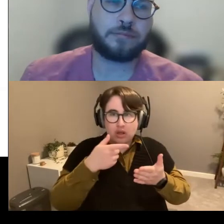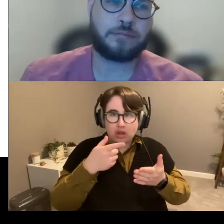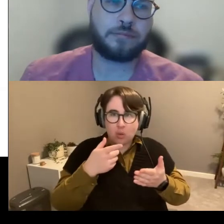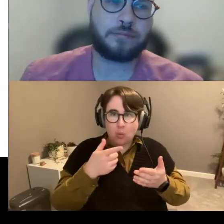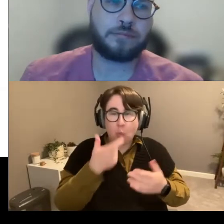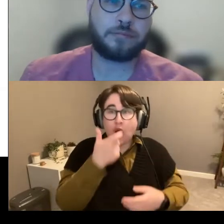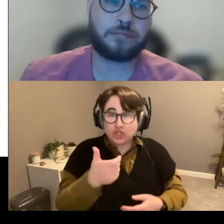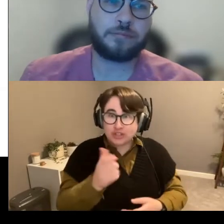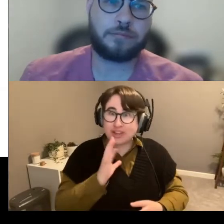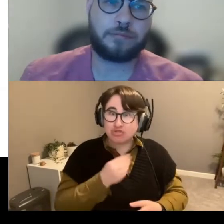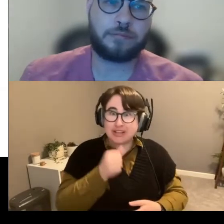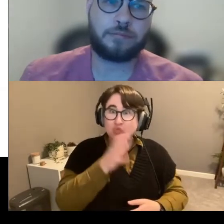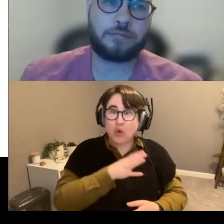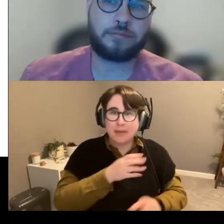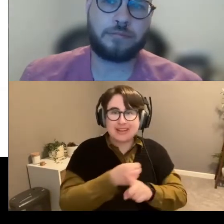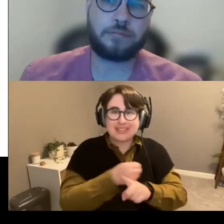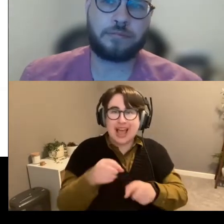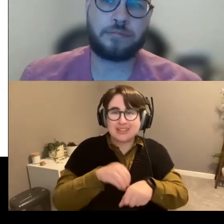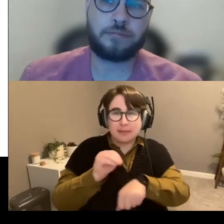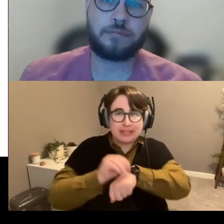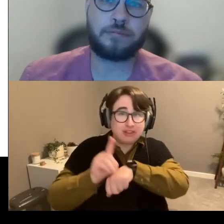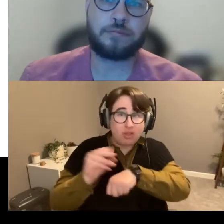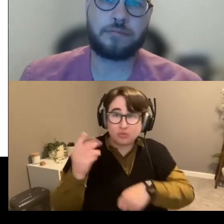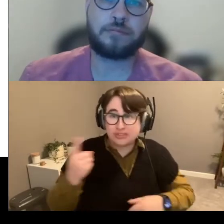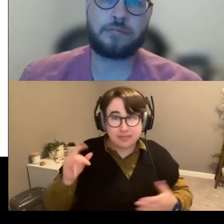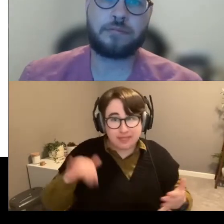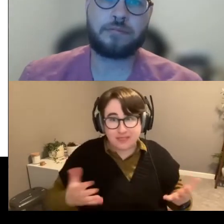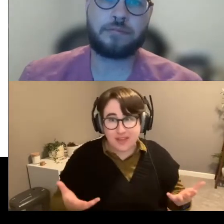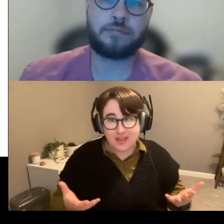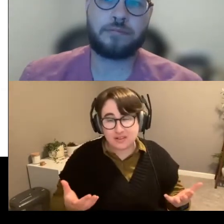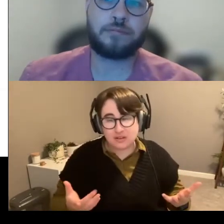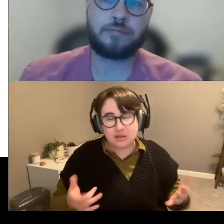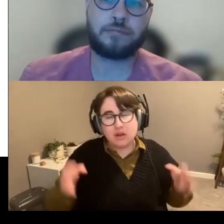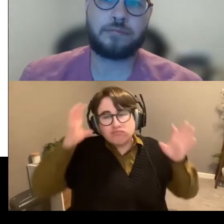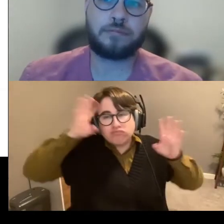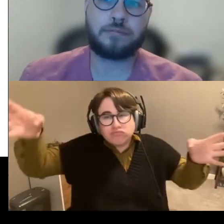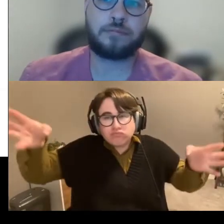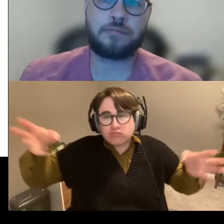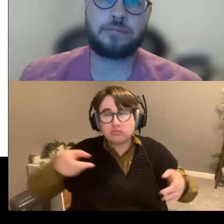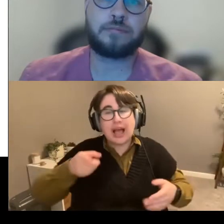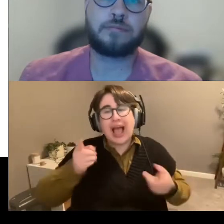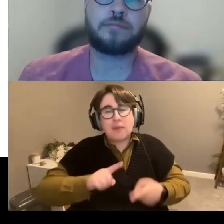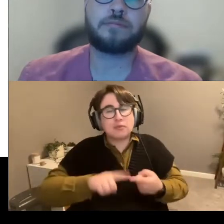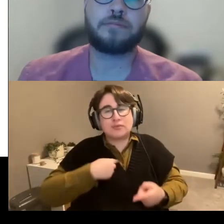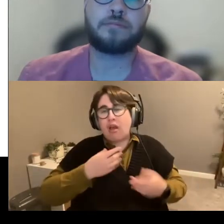get attacked in a McDonald's or something like that. I don't know about you all, but that happens to me a lot.